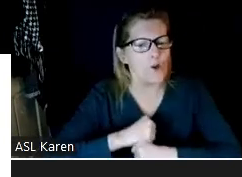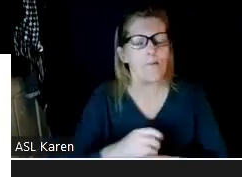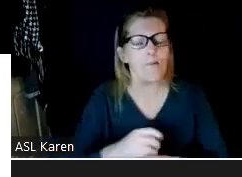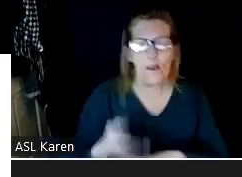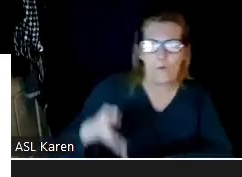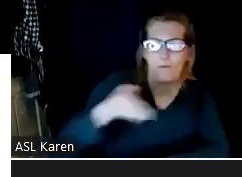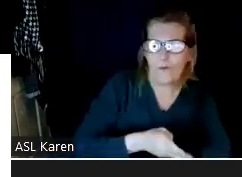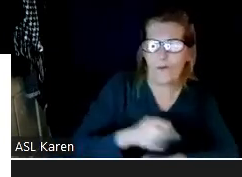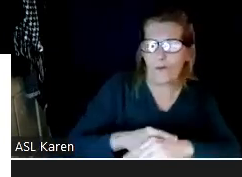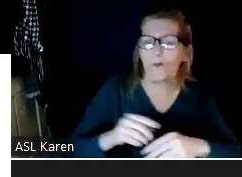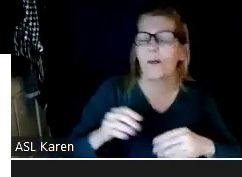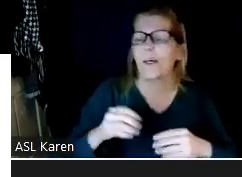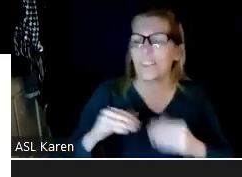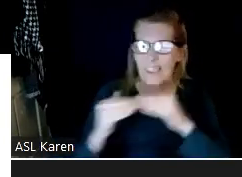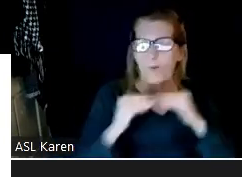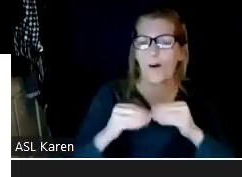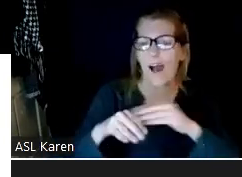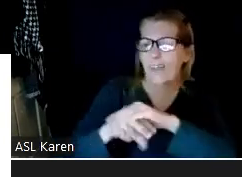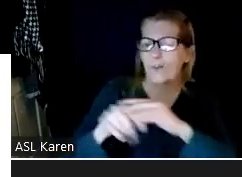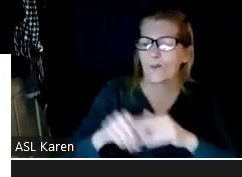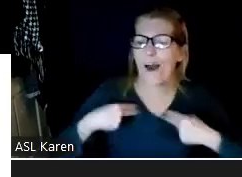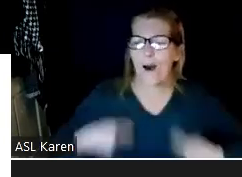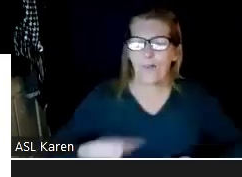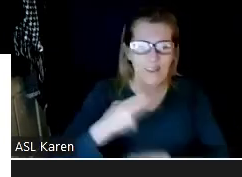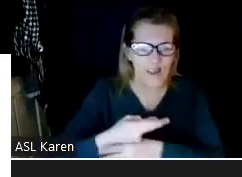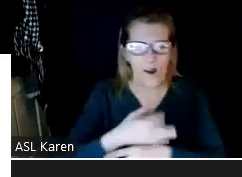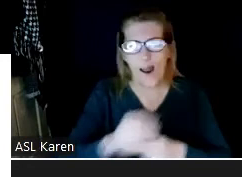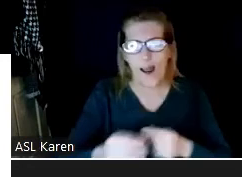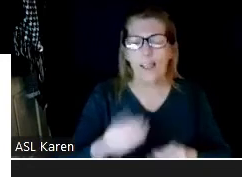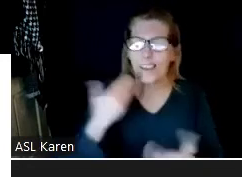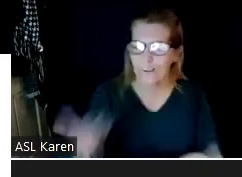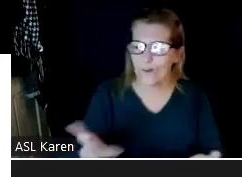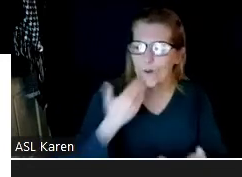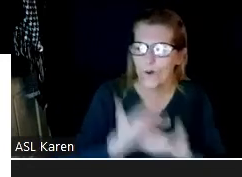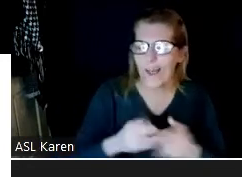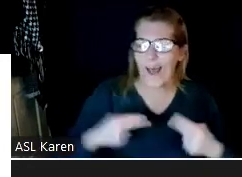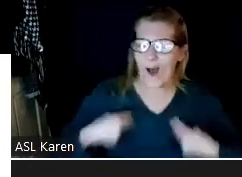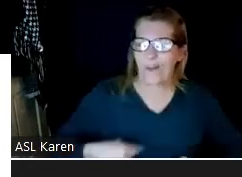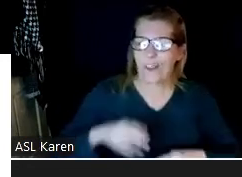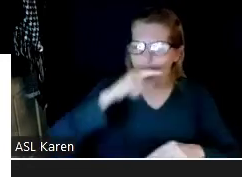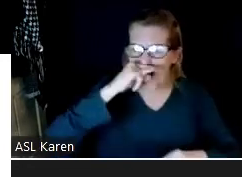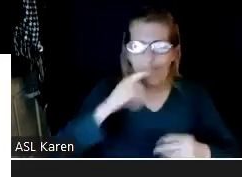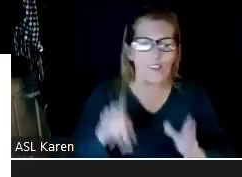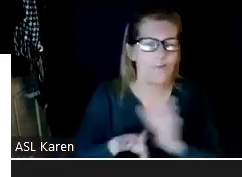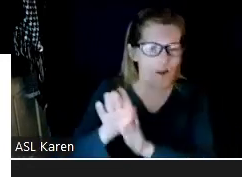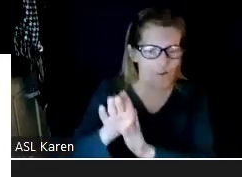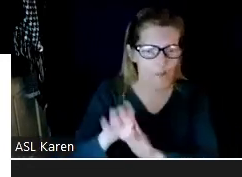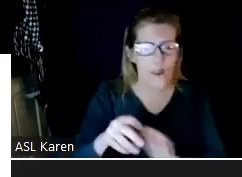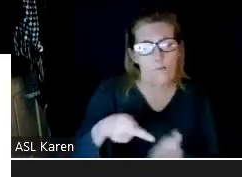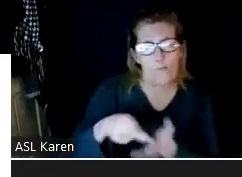to health care, and it promotes healthy child development. 15:17:55 But paid leave also has tangible benefits for businesses.